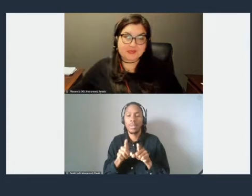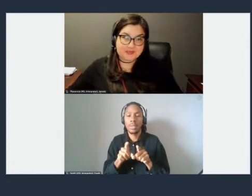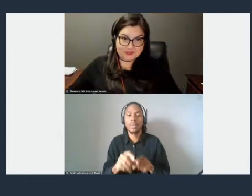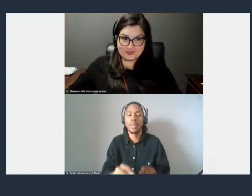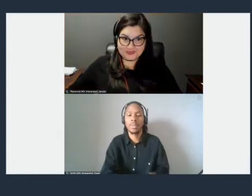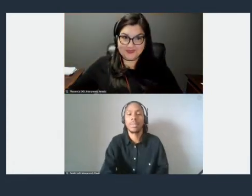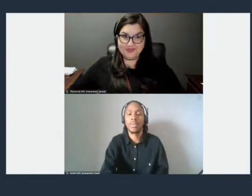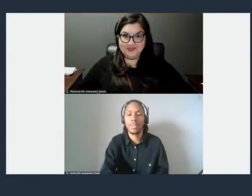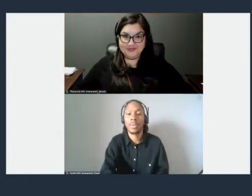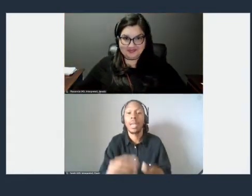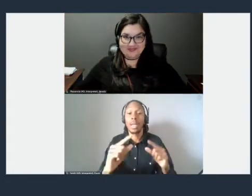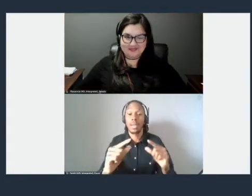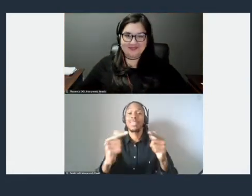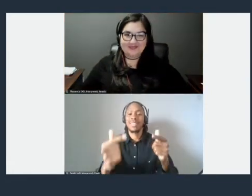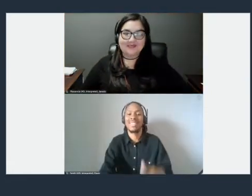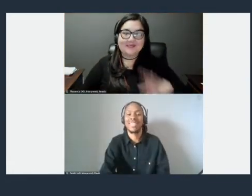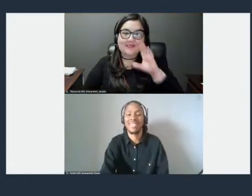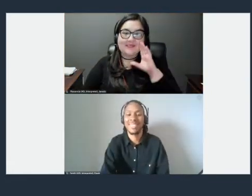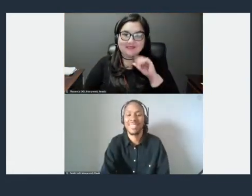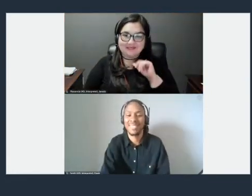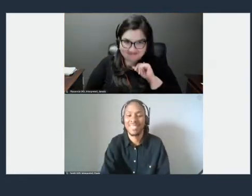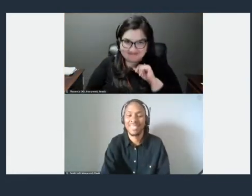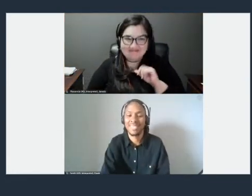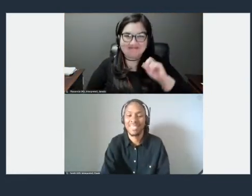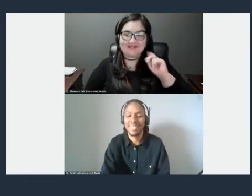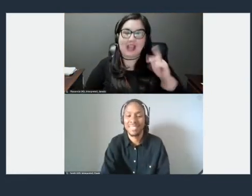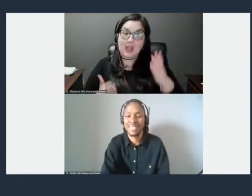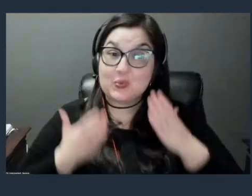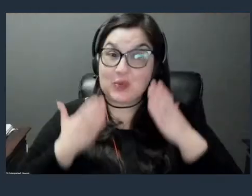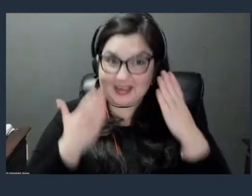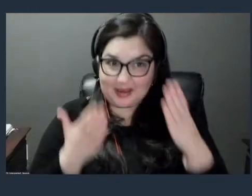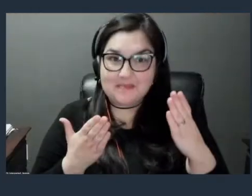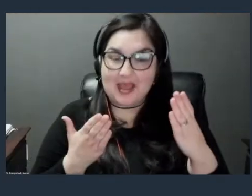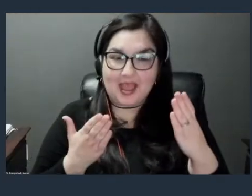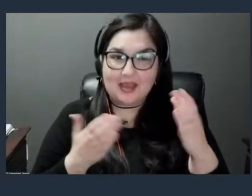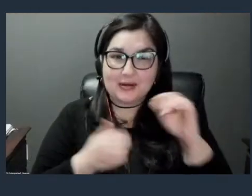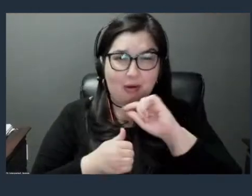I recommend that, because in almost all modern cases in S3,